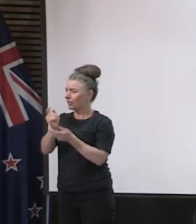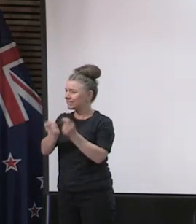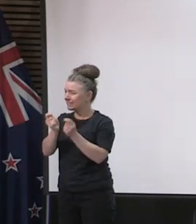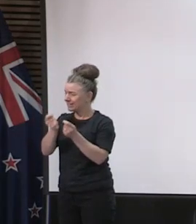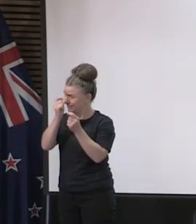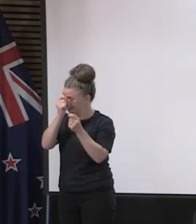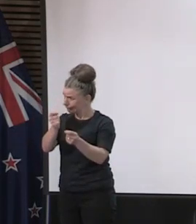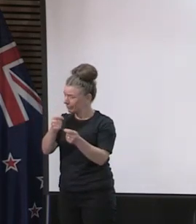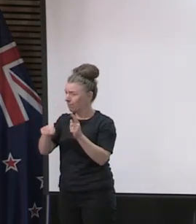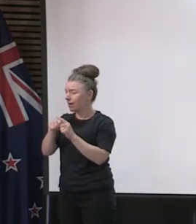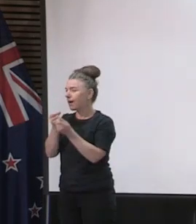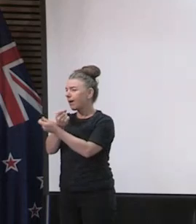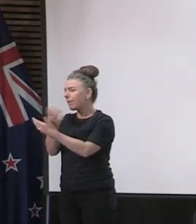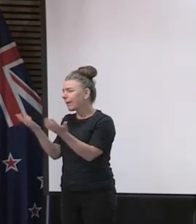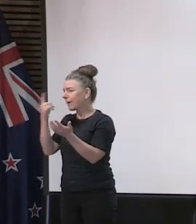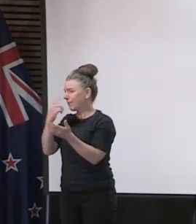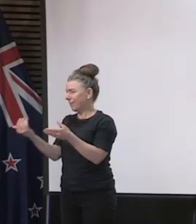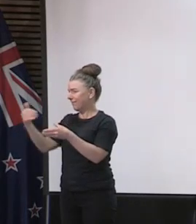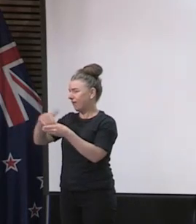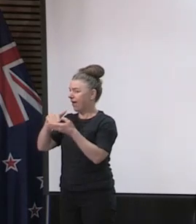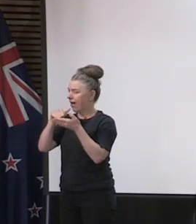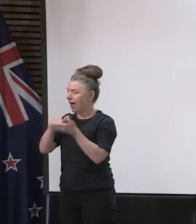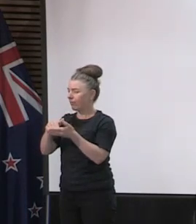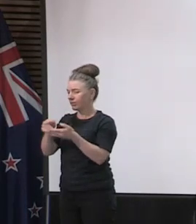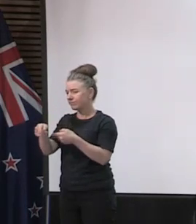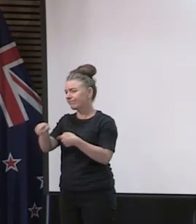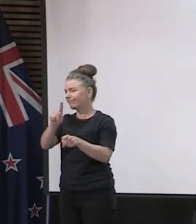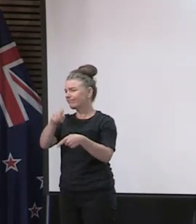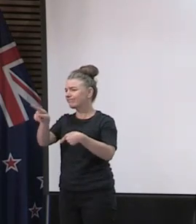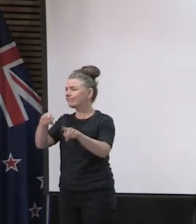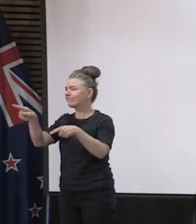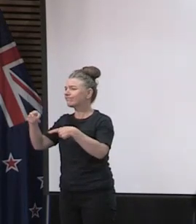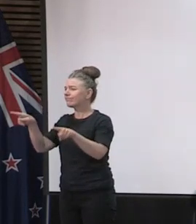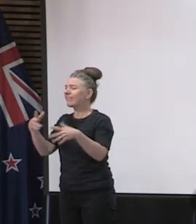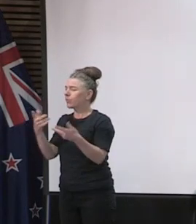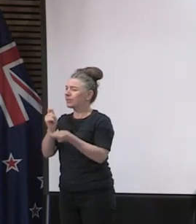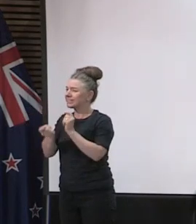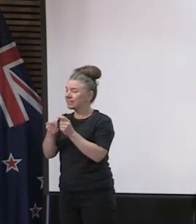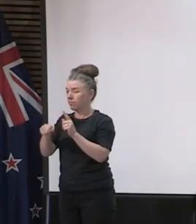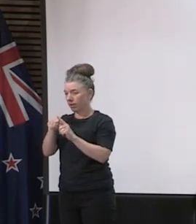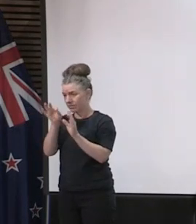recognise everybody who has been tested as well as the many, many people across the